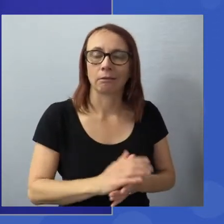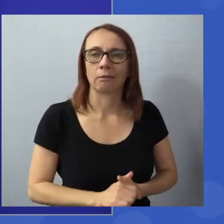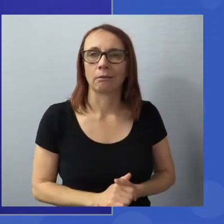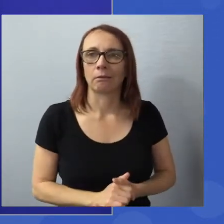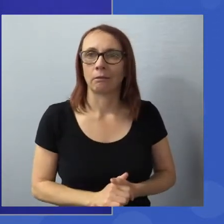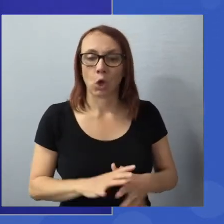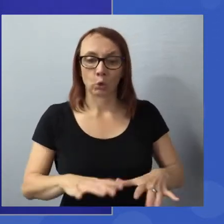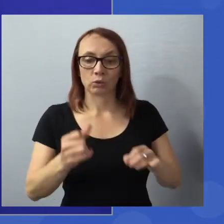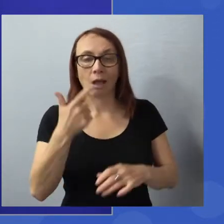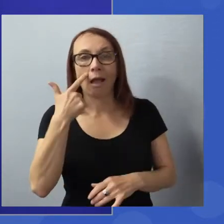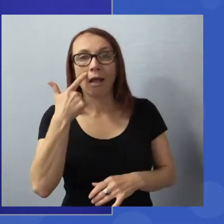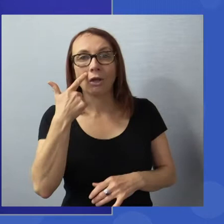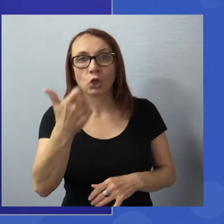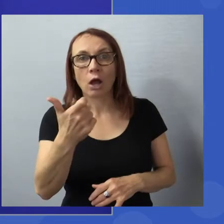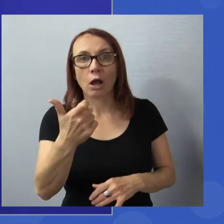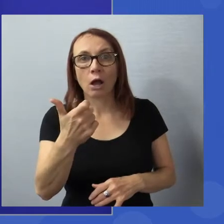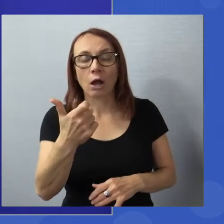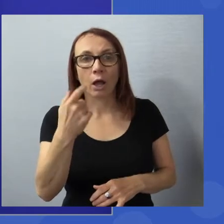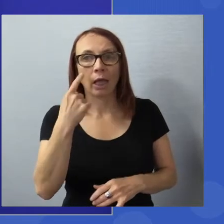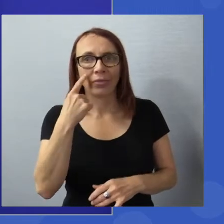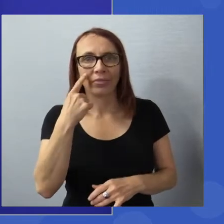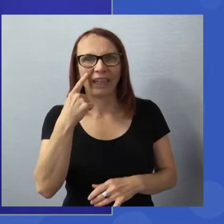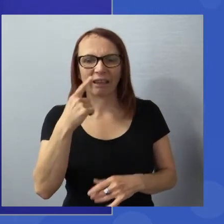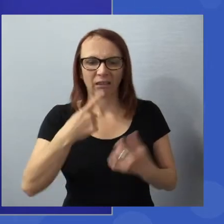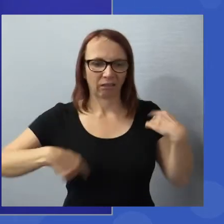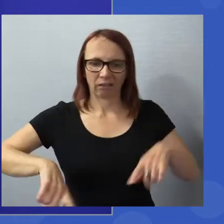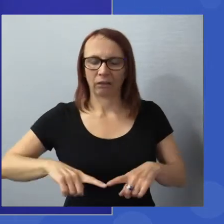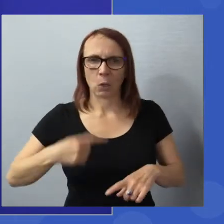age and I think it's been ingrained in society that recent tax is quite